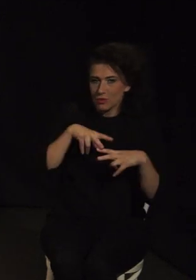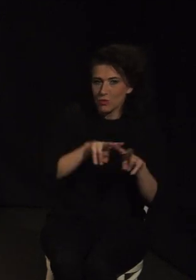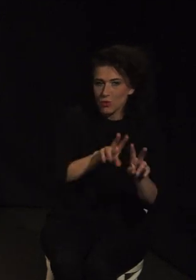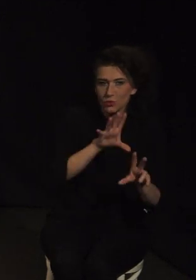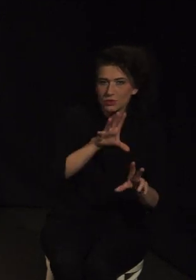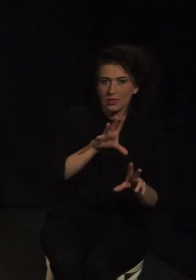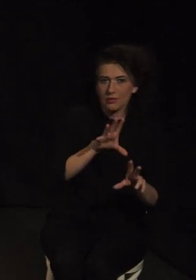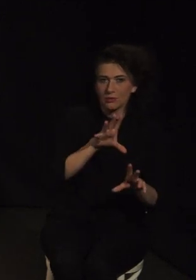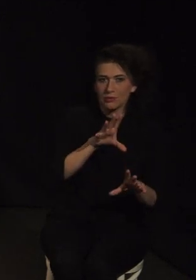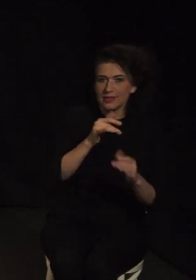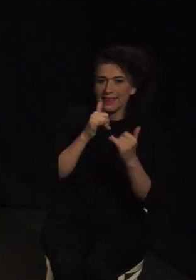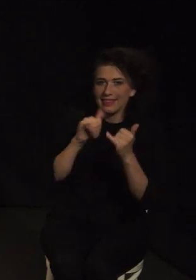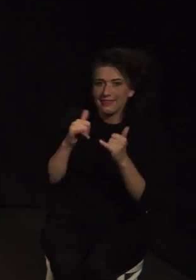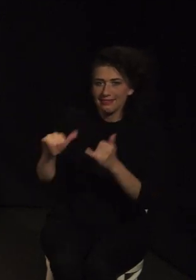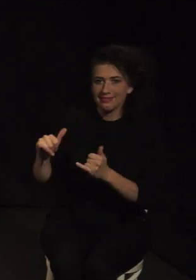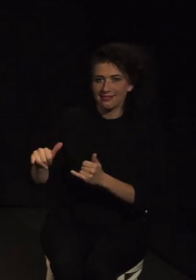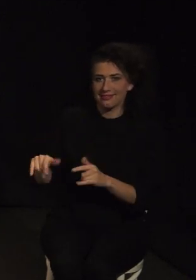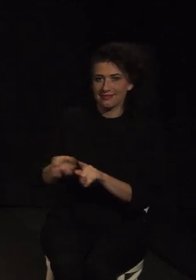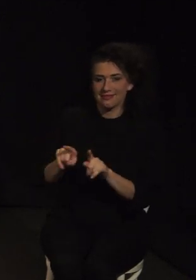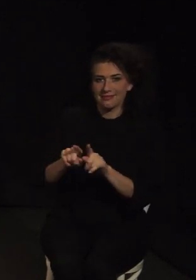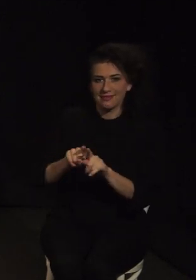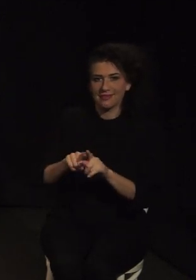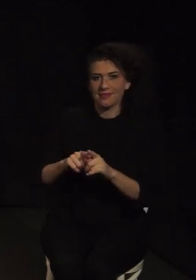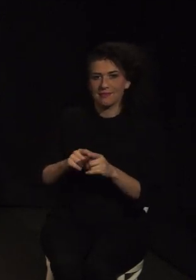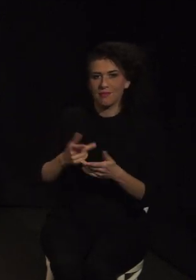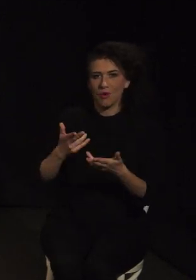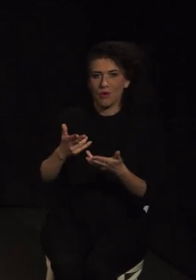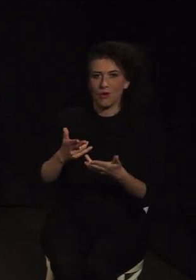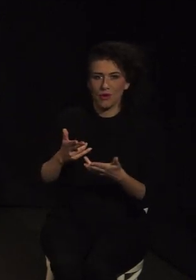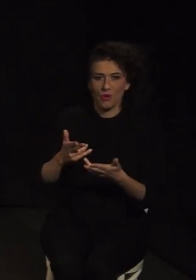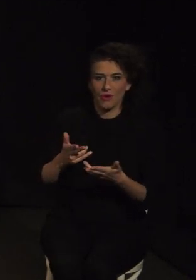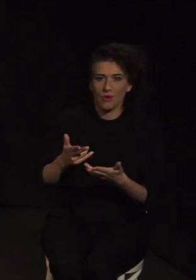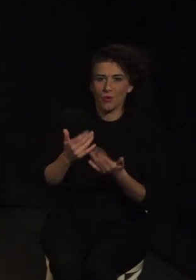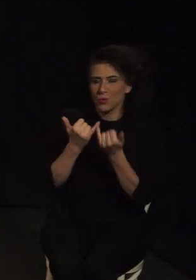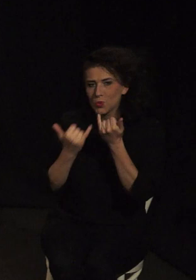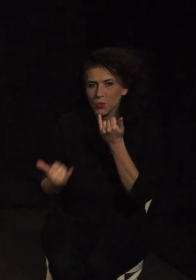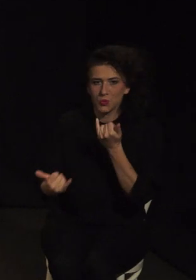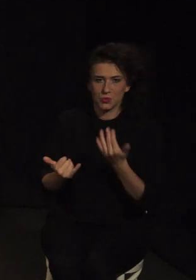such as "The Hunt" and other magnificent scenes.